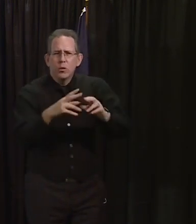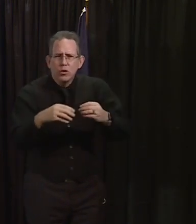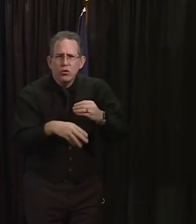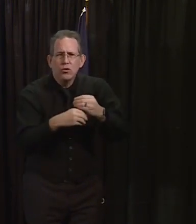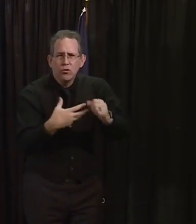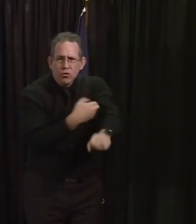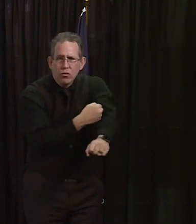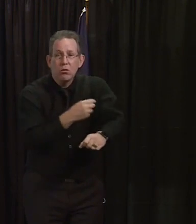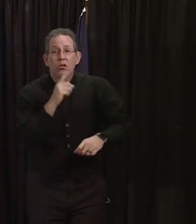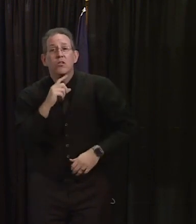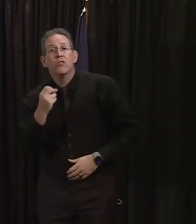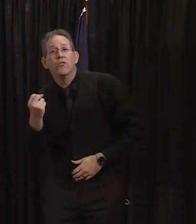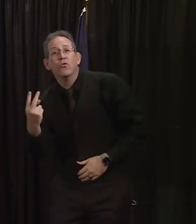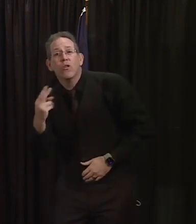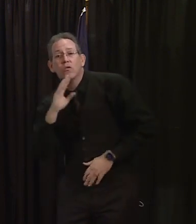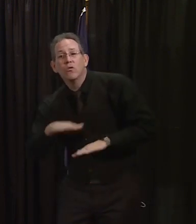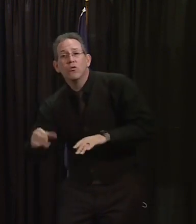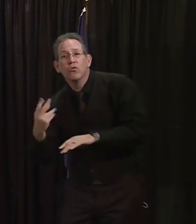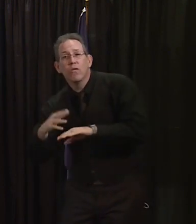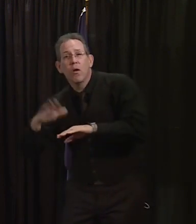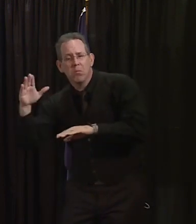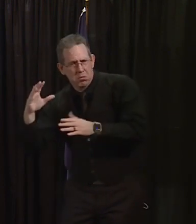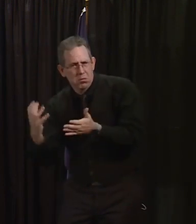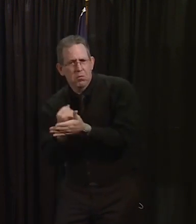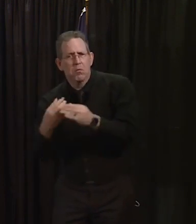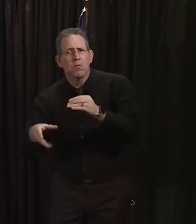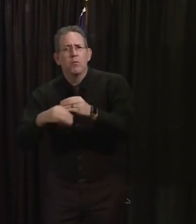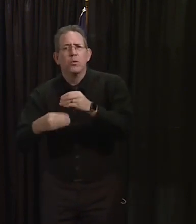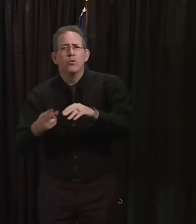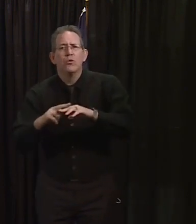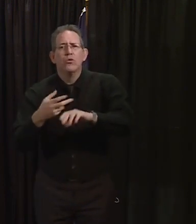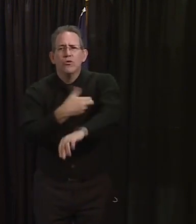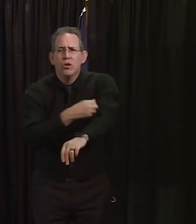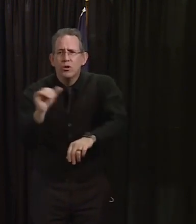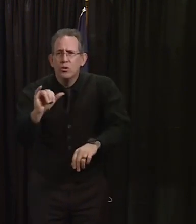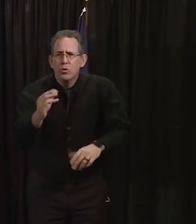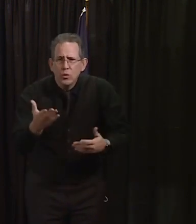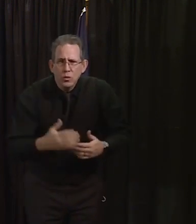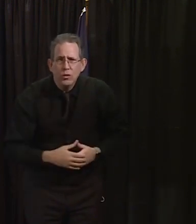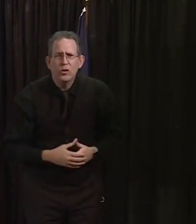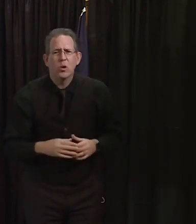others. But taking additional precautions is also important like